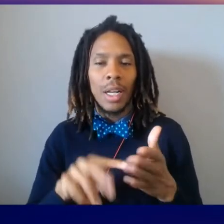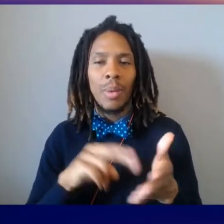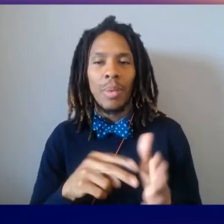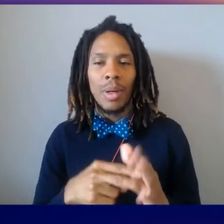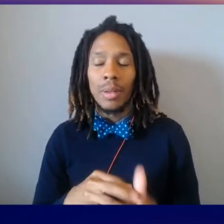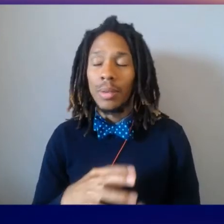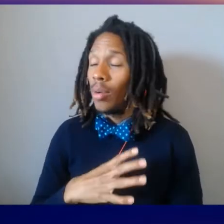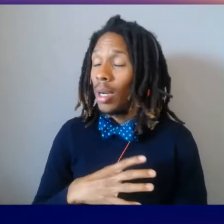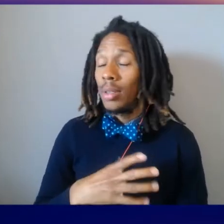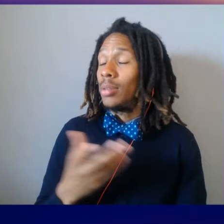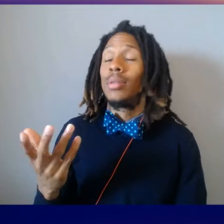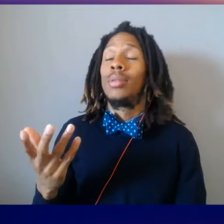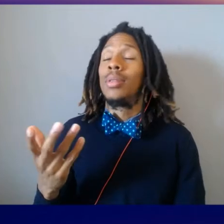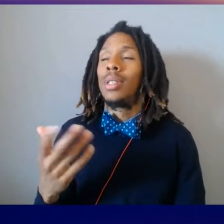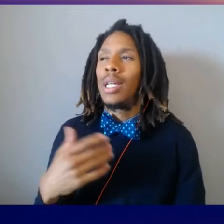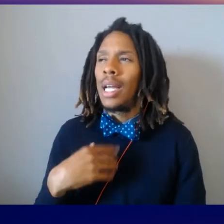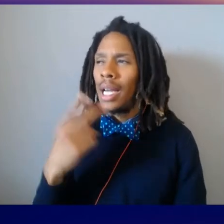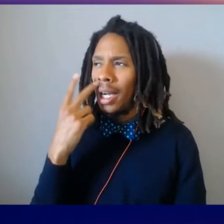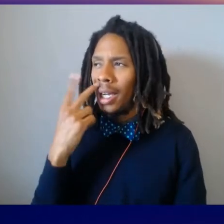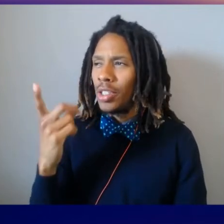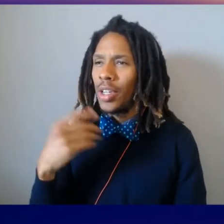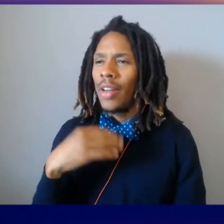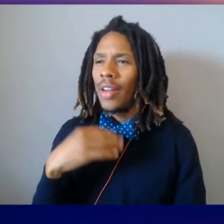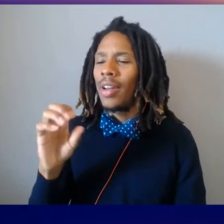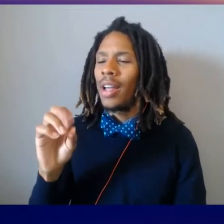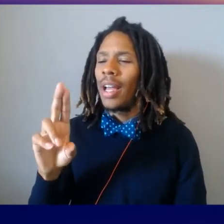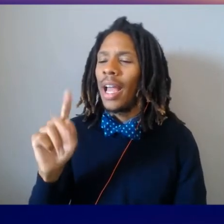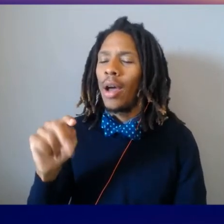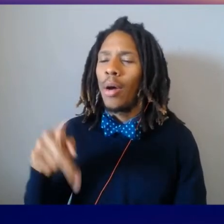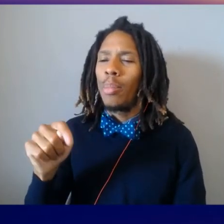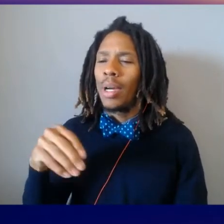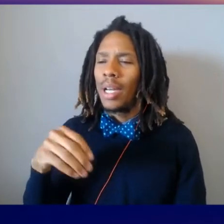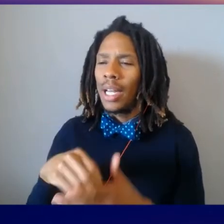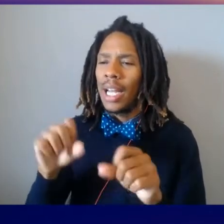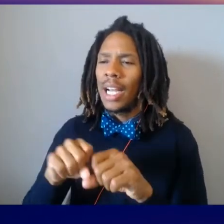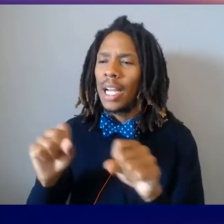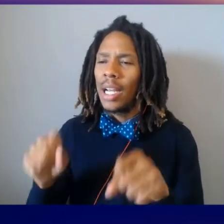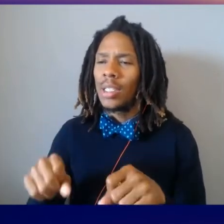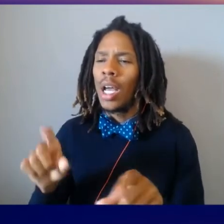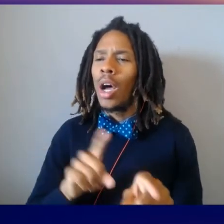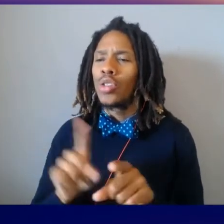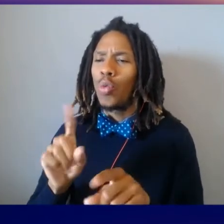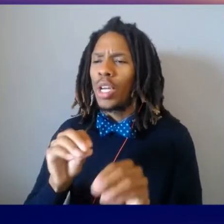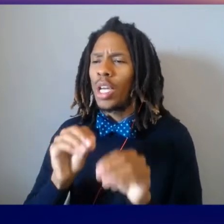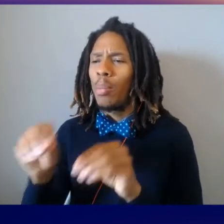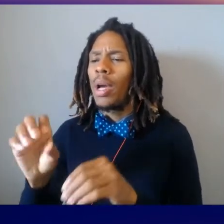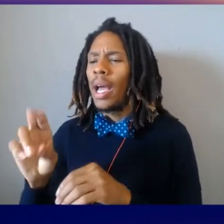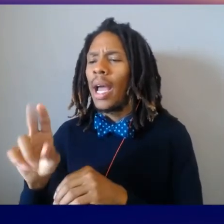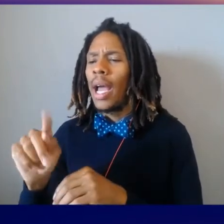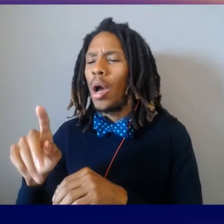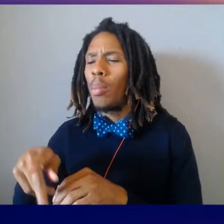So, I see that you have an output in the console, where else can this output be put or...? That's great question.